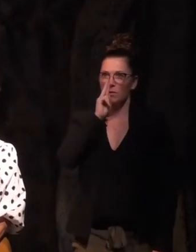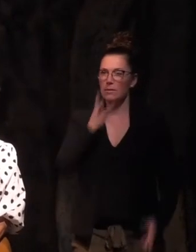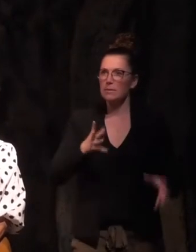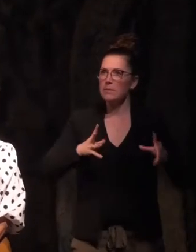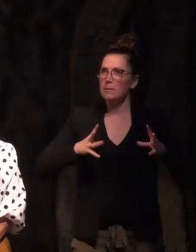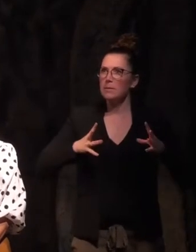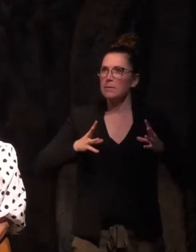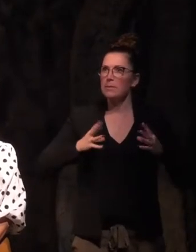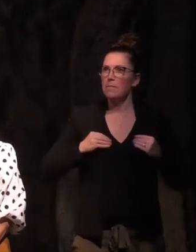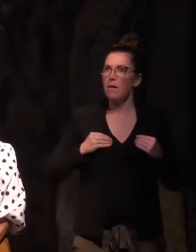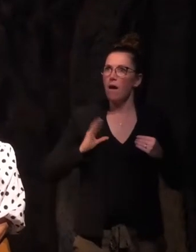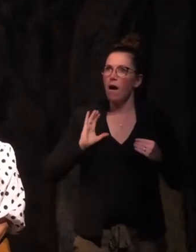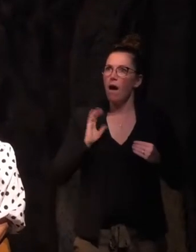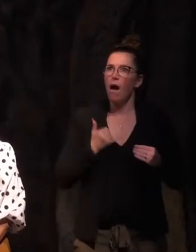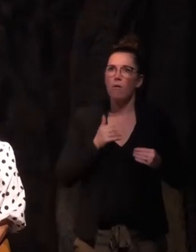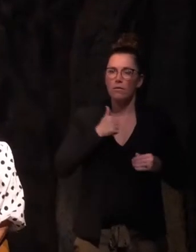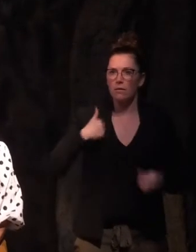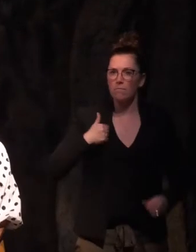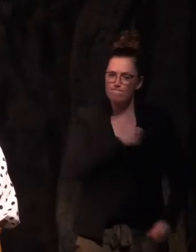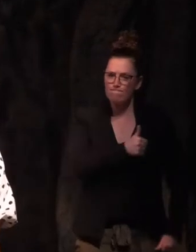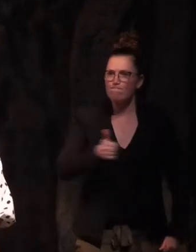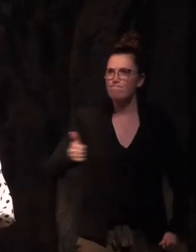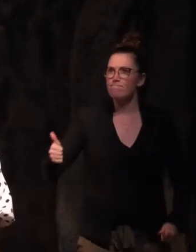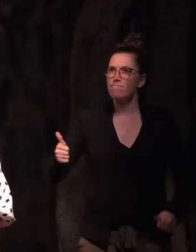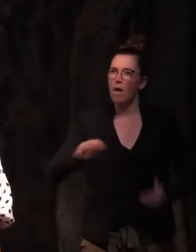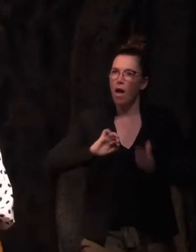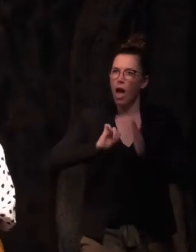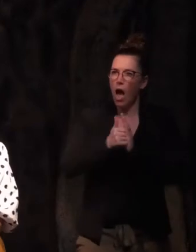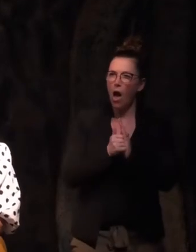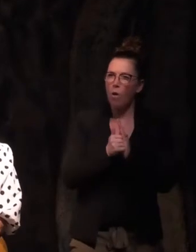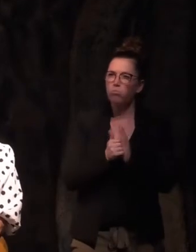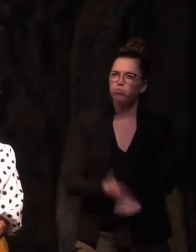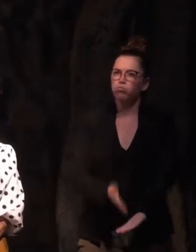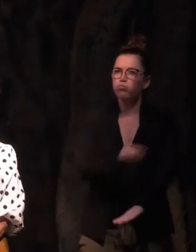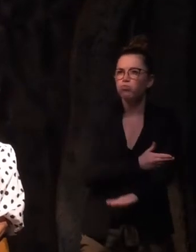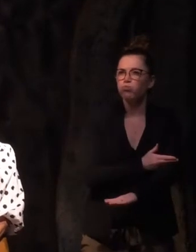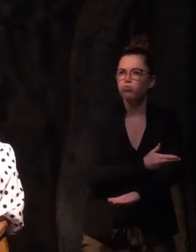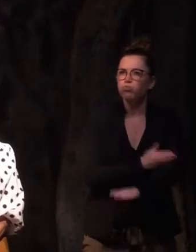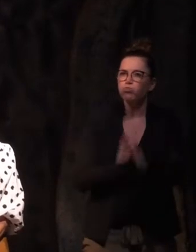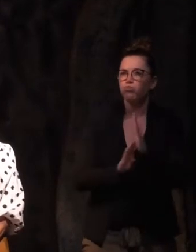that reflects every person, I'm so happy to introduce as our keynote speaker